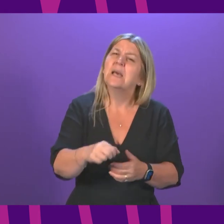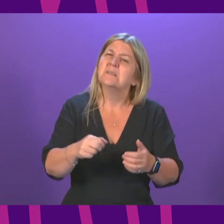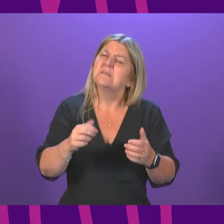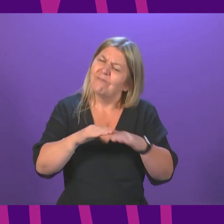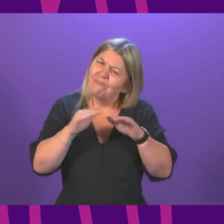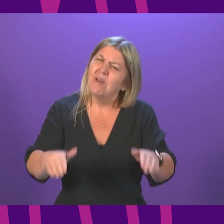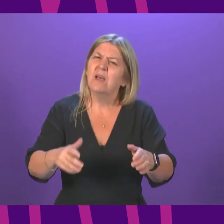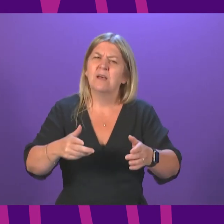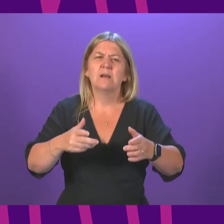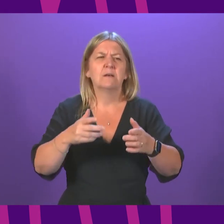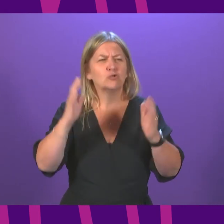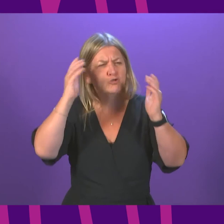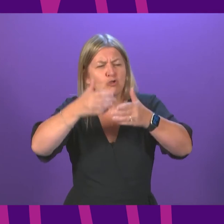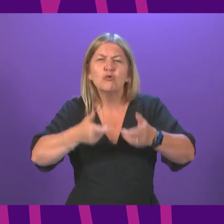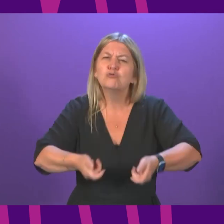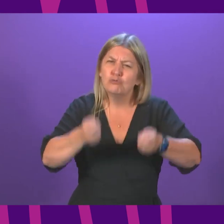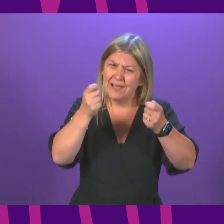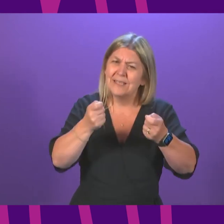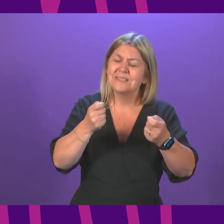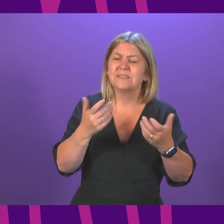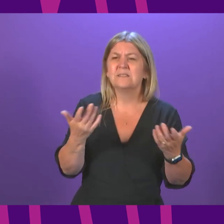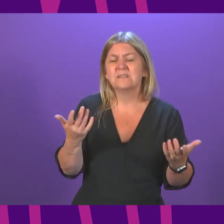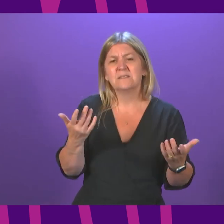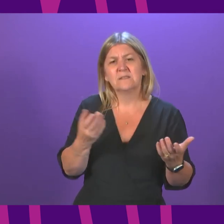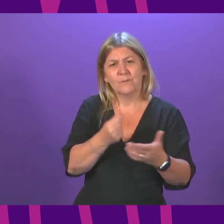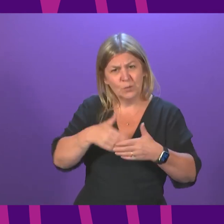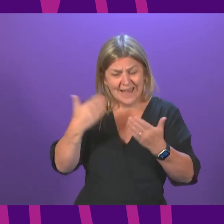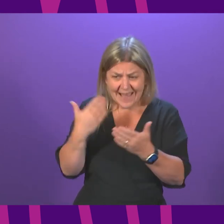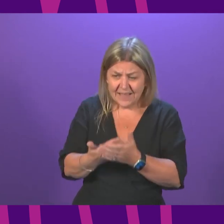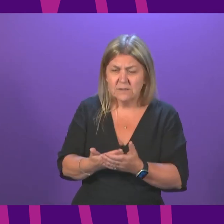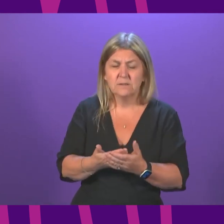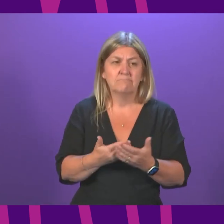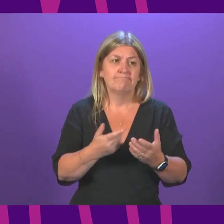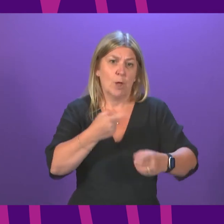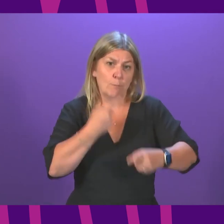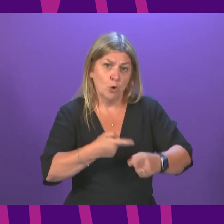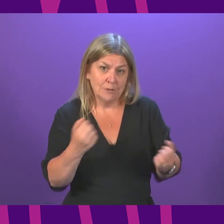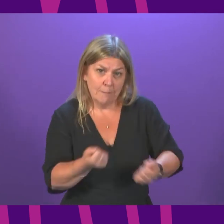The arrears that people are facing and the pressures that housing associations and other